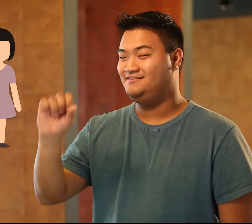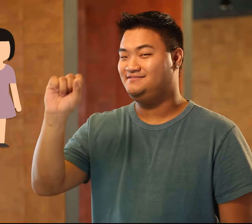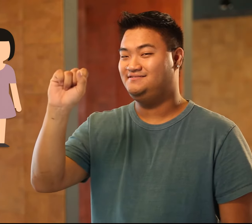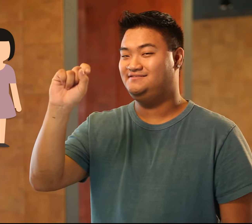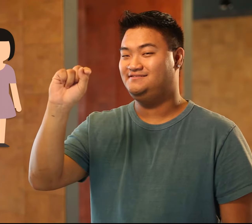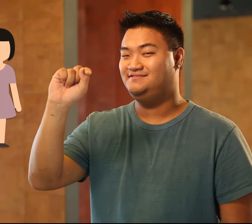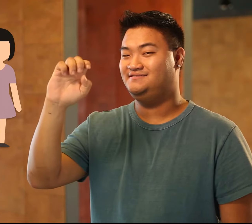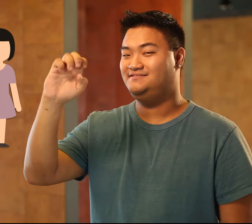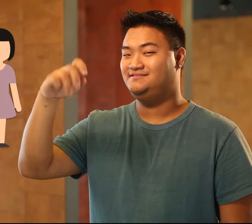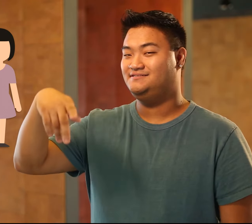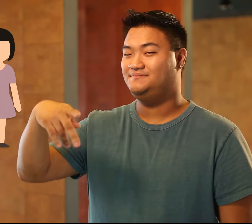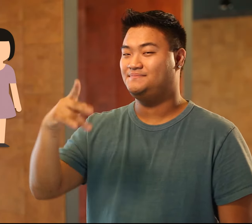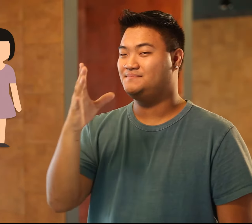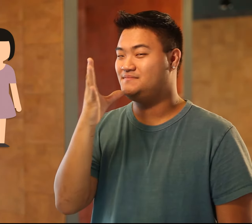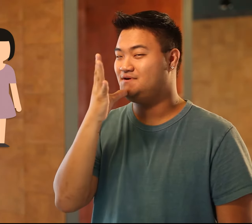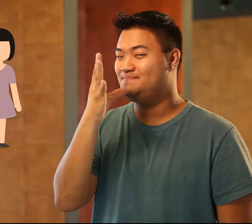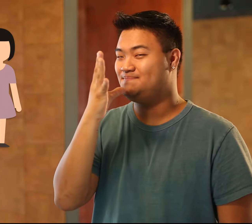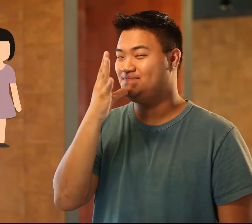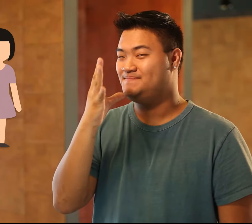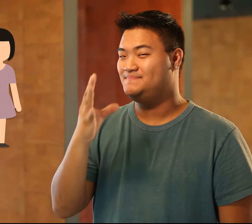step mother